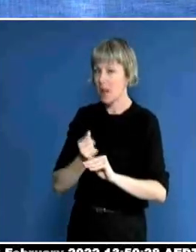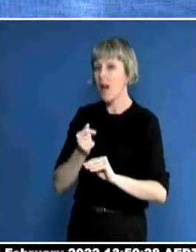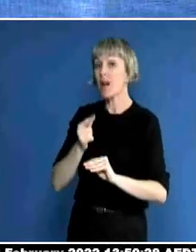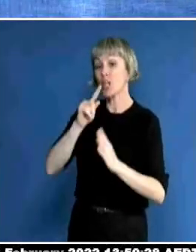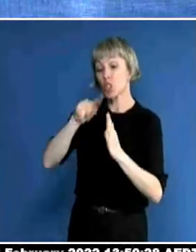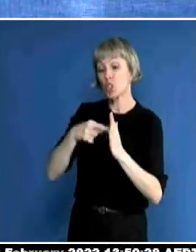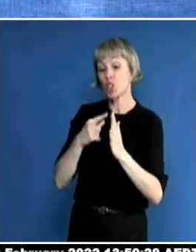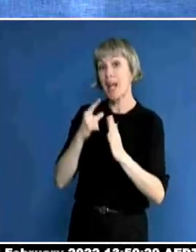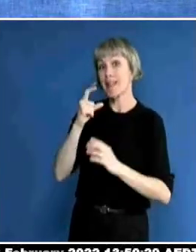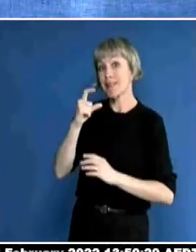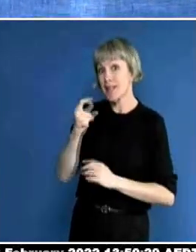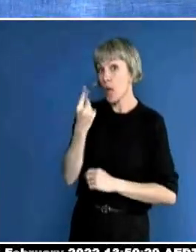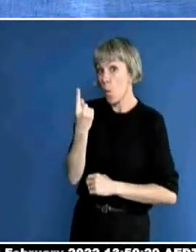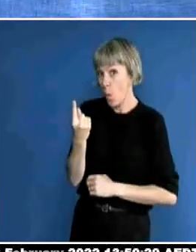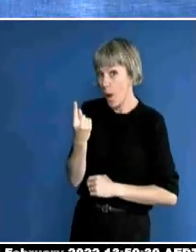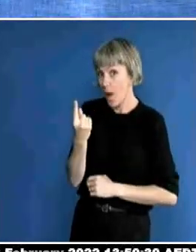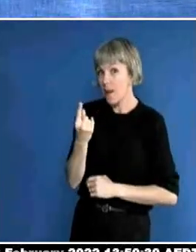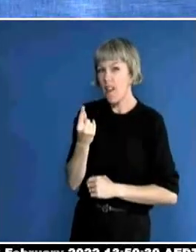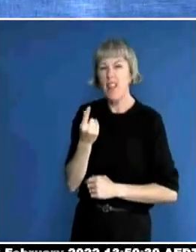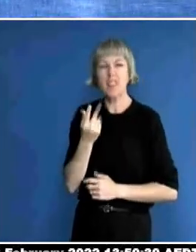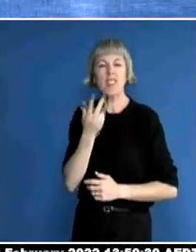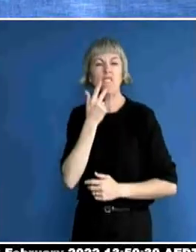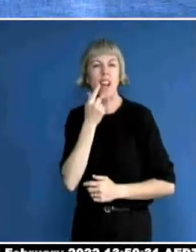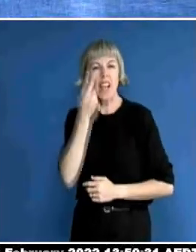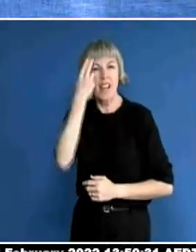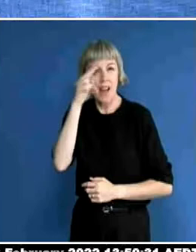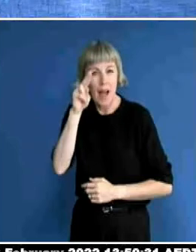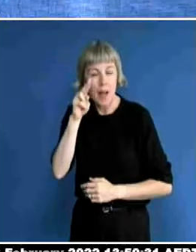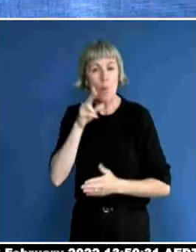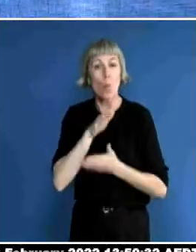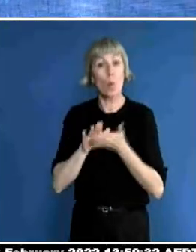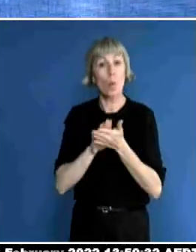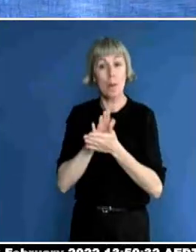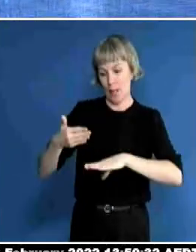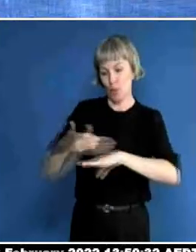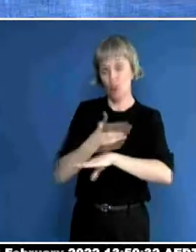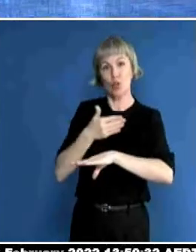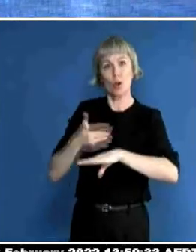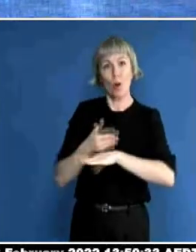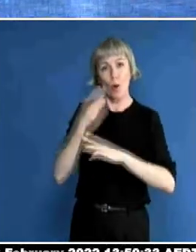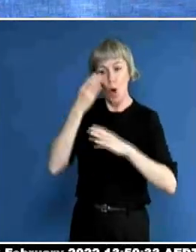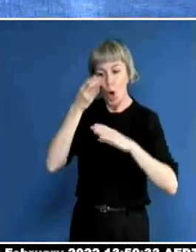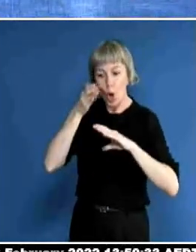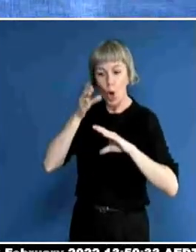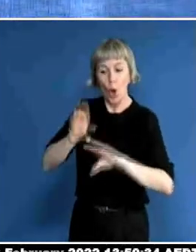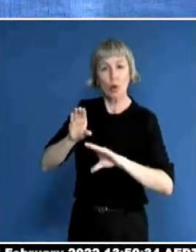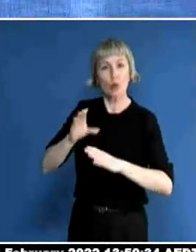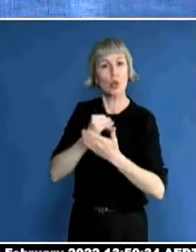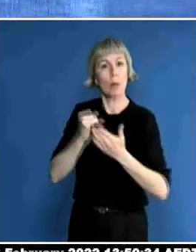So when we say JC-1, we are talking about job coach 1. Just so everybody can follow us. Okay. Back to you.